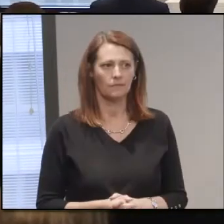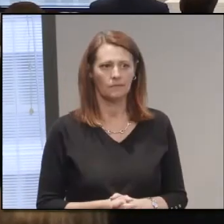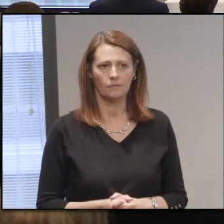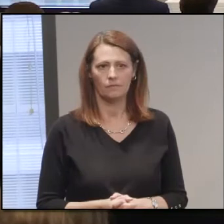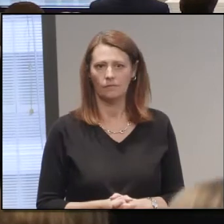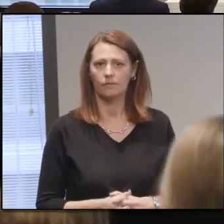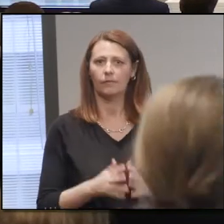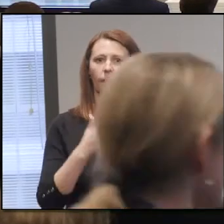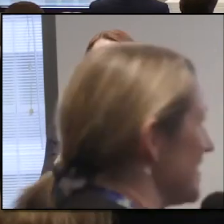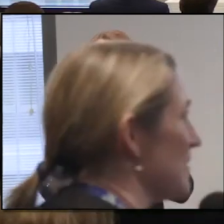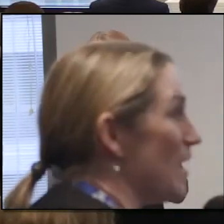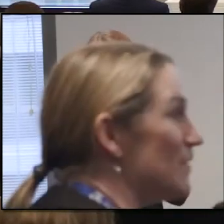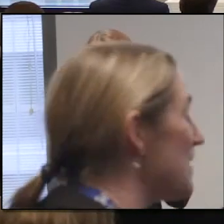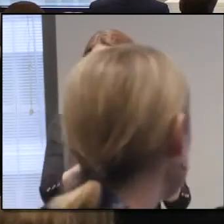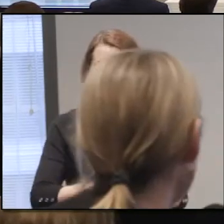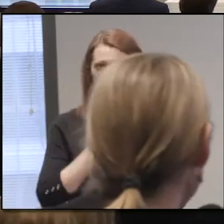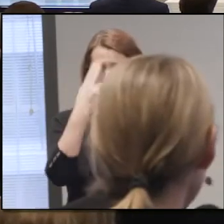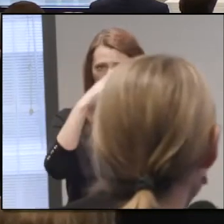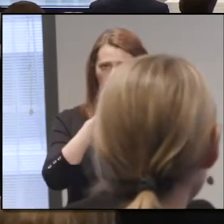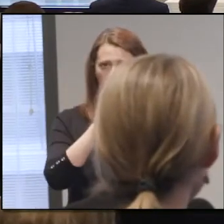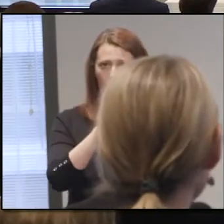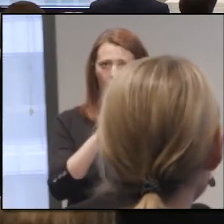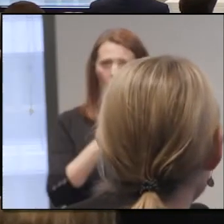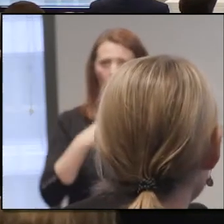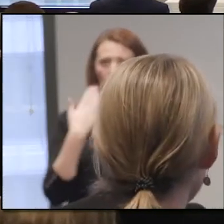Thanks, that was really interesting. My name is Fiona I work at Melbourne Uni.